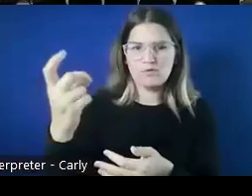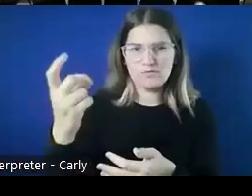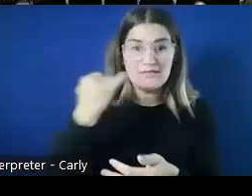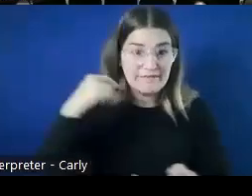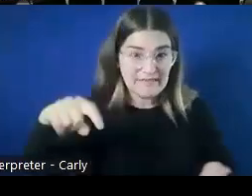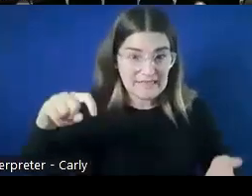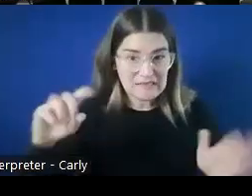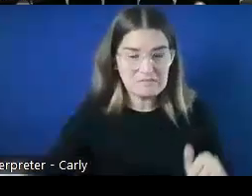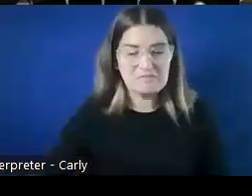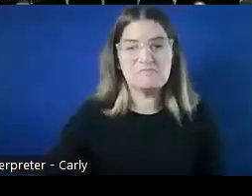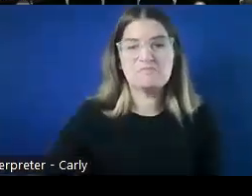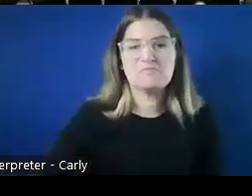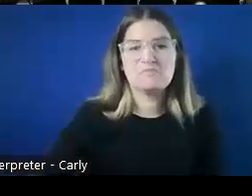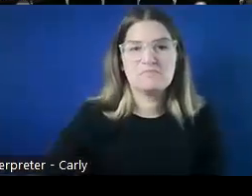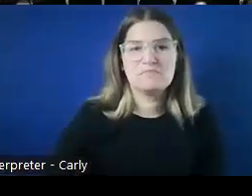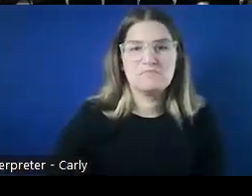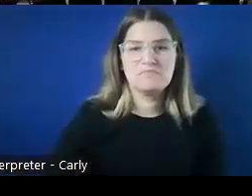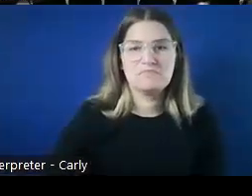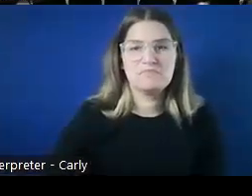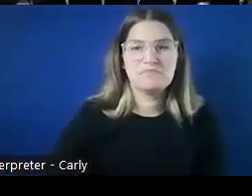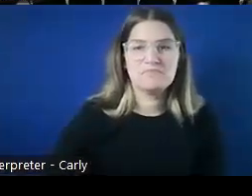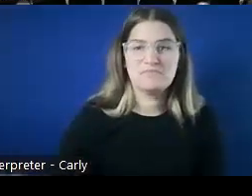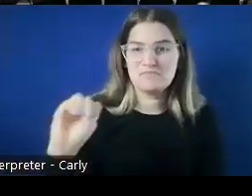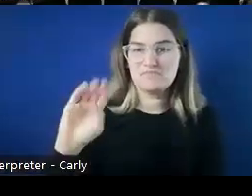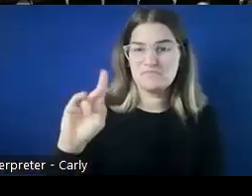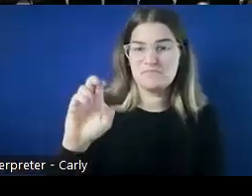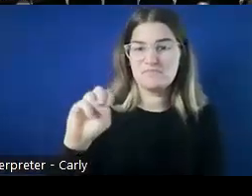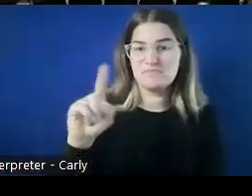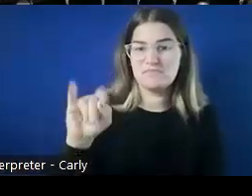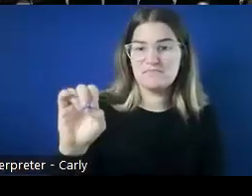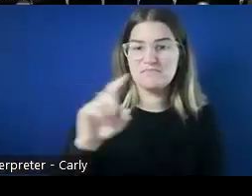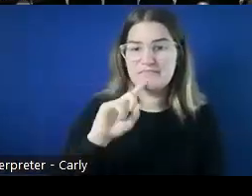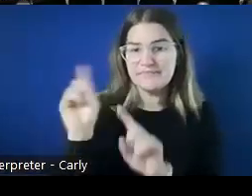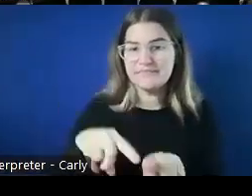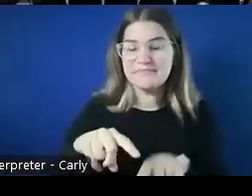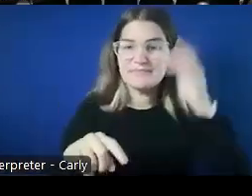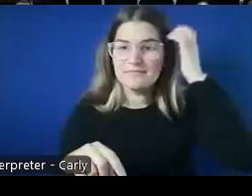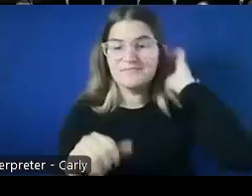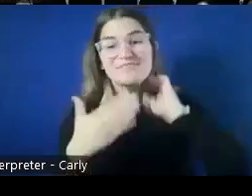McKenzie use the microphone to answer yeah that's a good question um so we have a couple of options